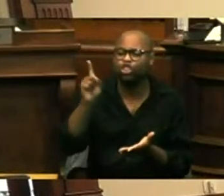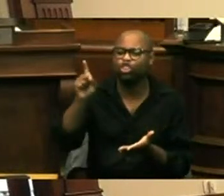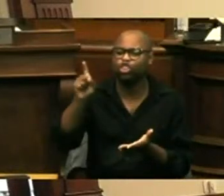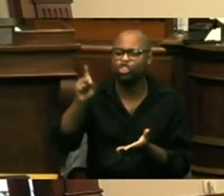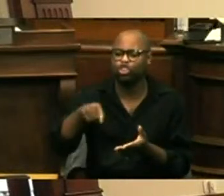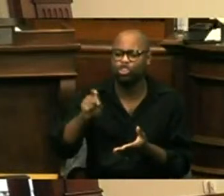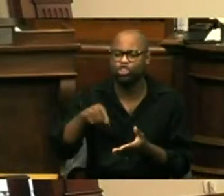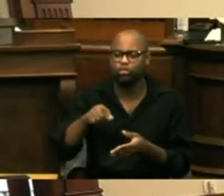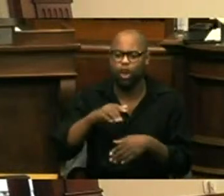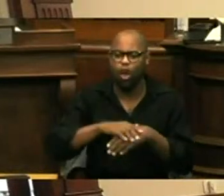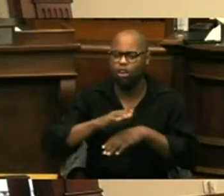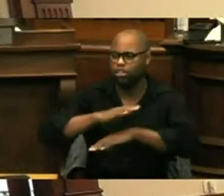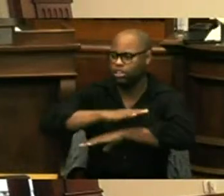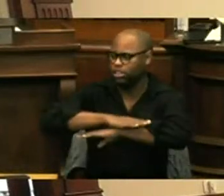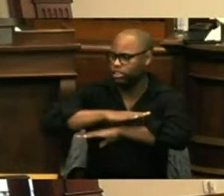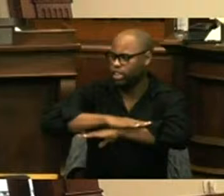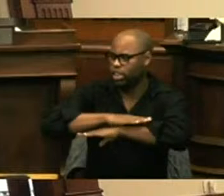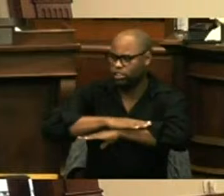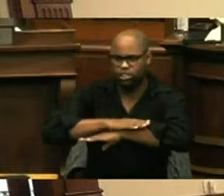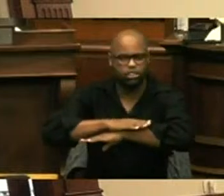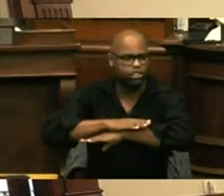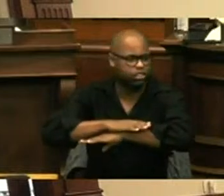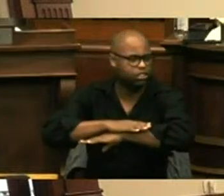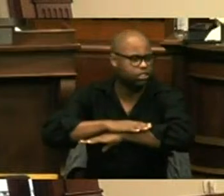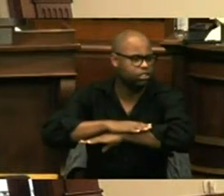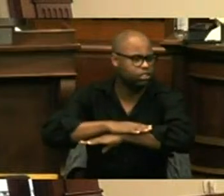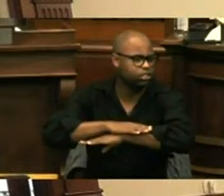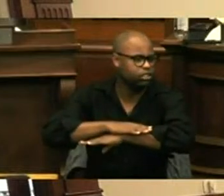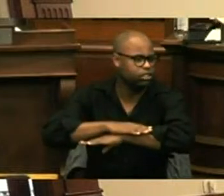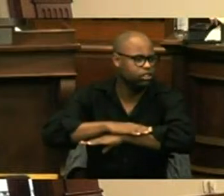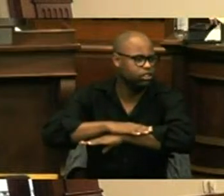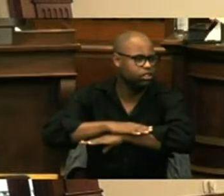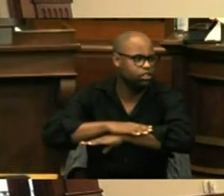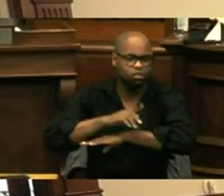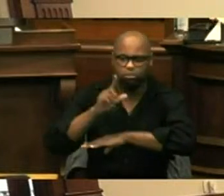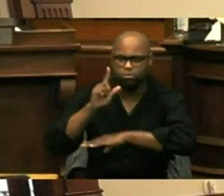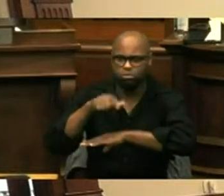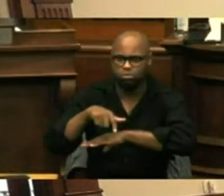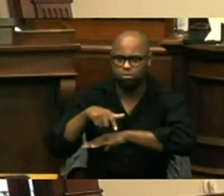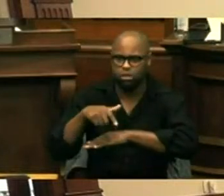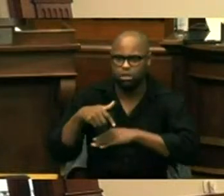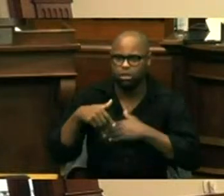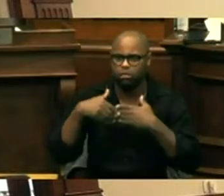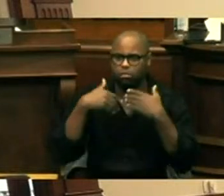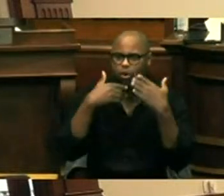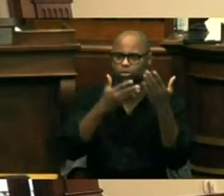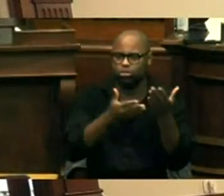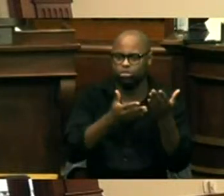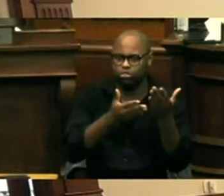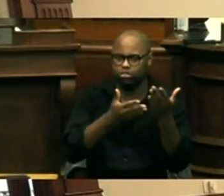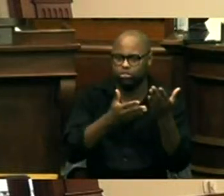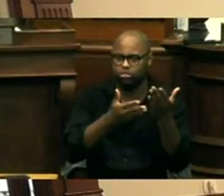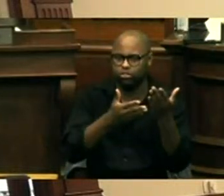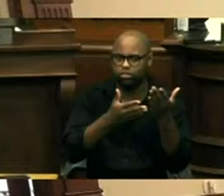forward as an amendment to the legislation. And it's on it should be on your desk and